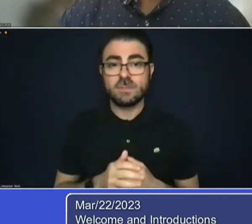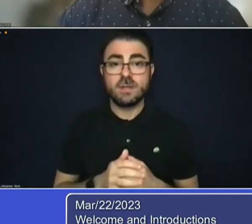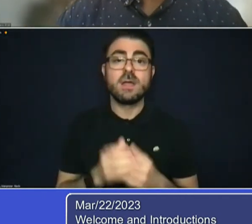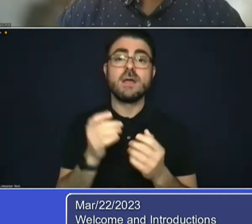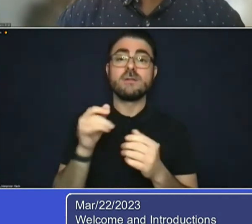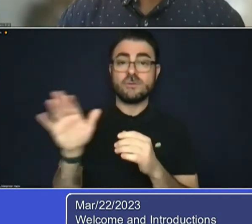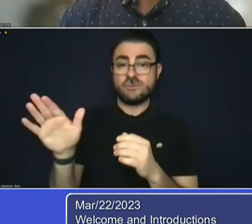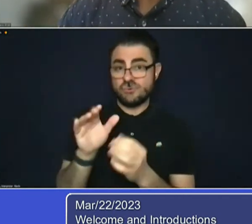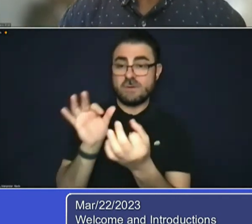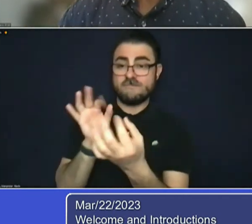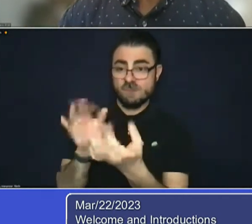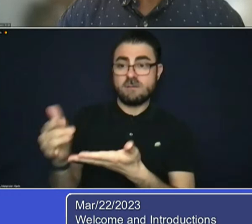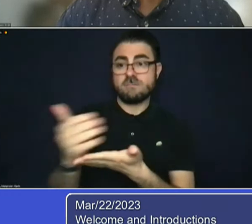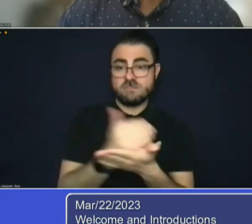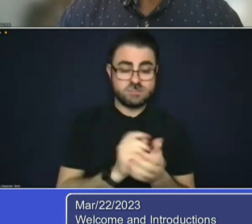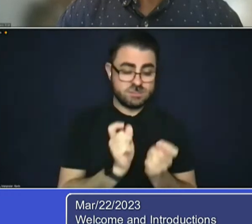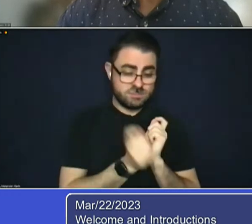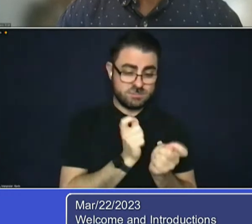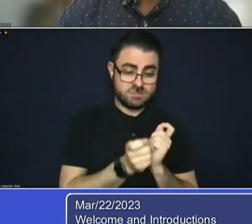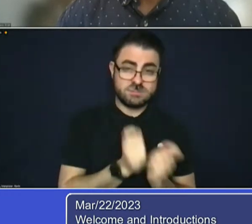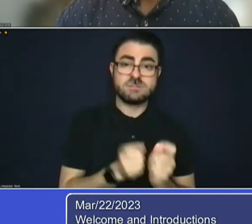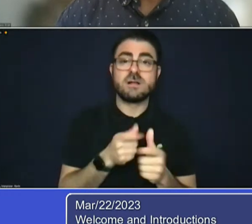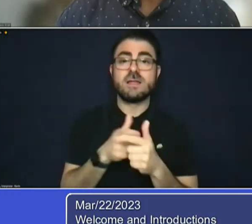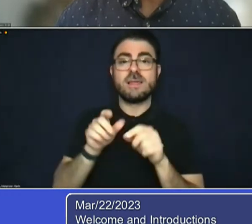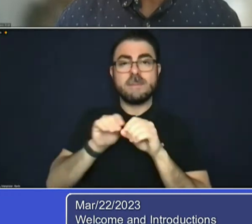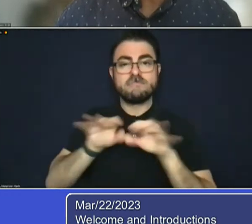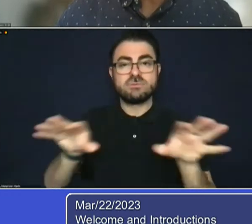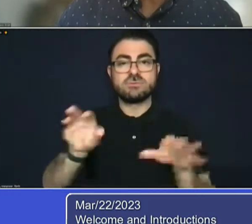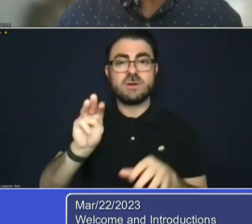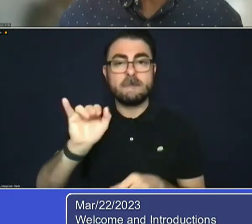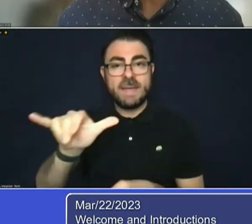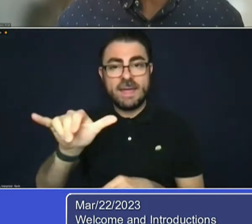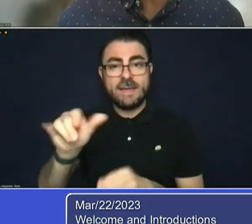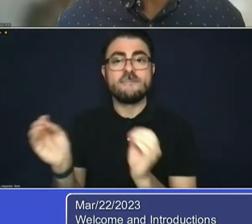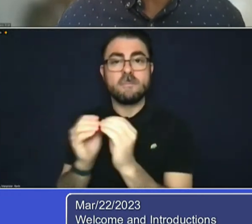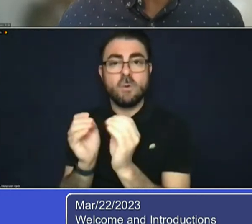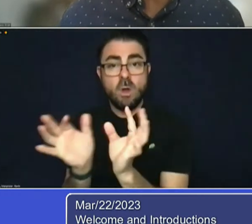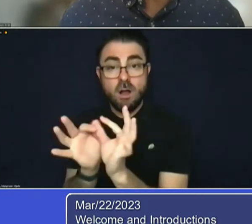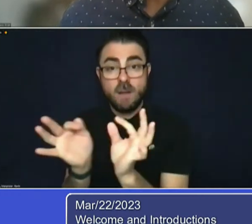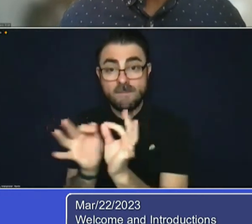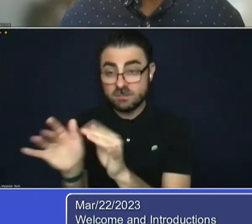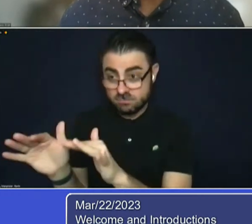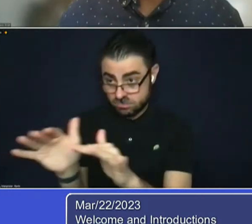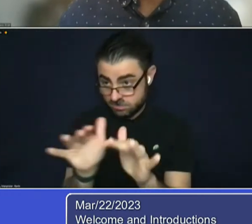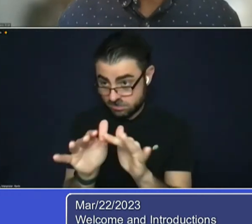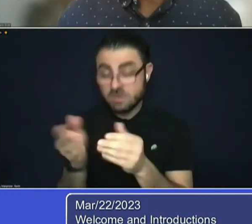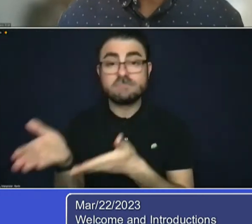YOU ALL HEAR THIS TODAY, WE'RE GOING TO BRING FEEDBACK IN, MAKE